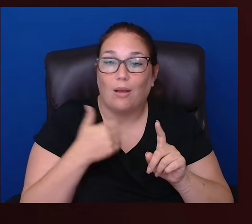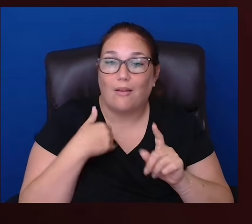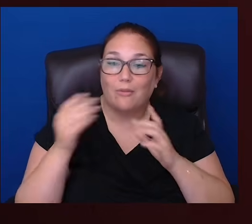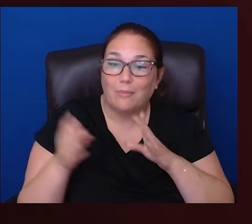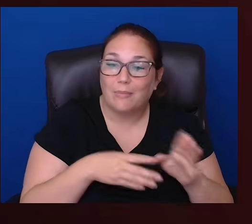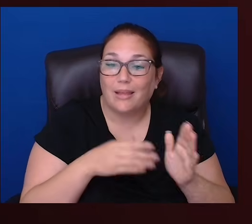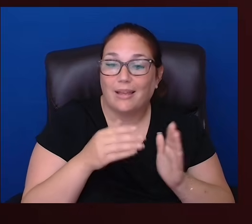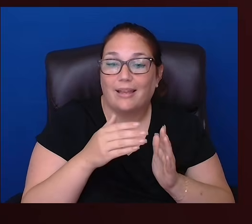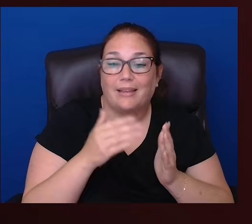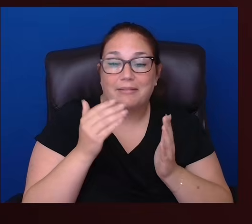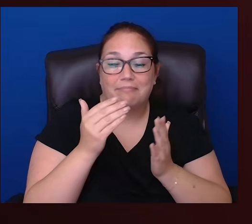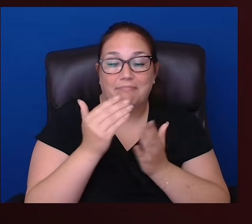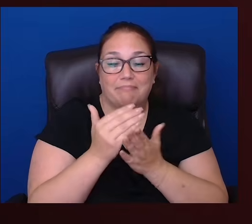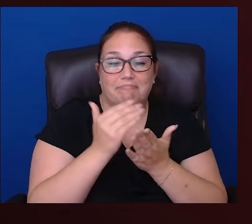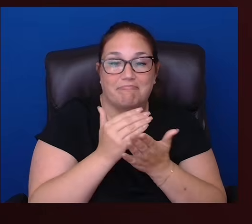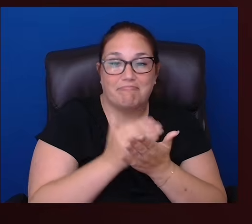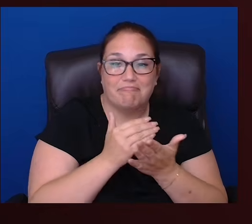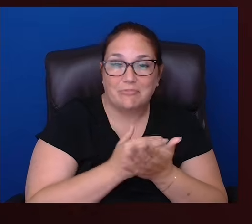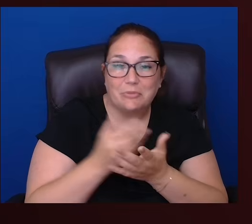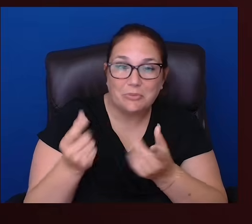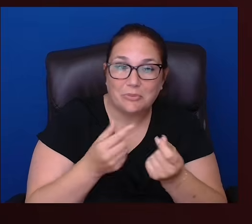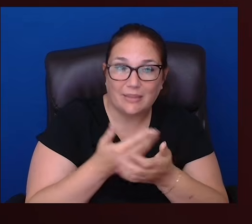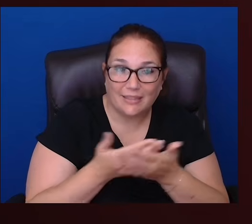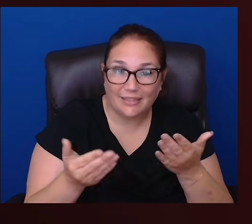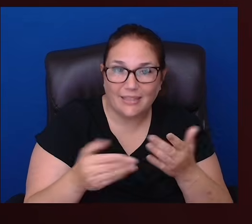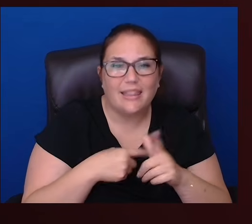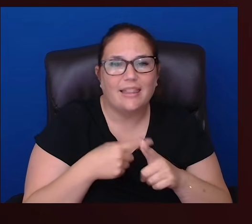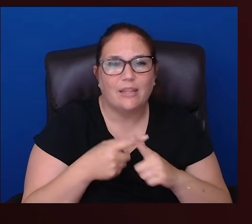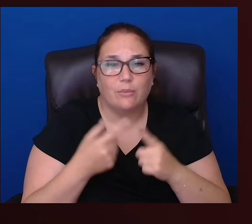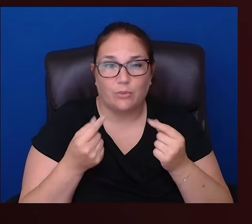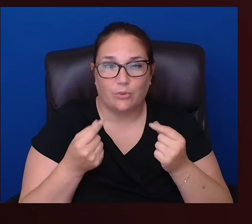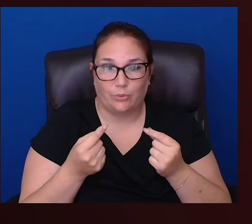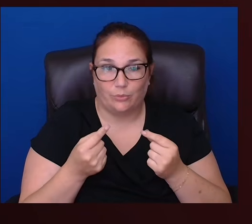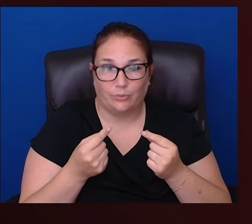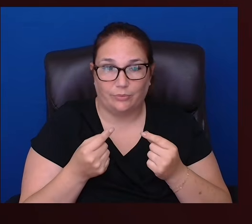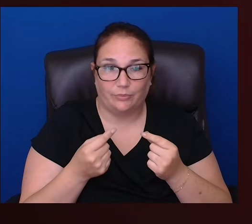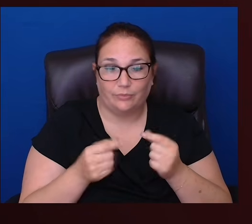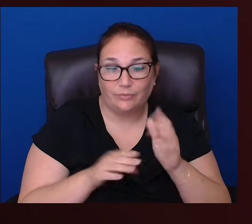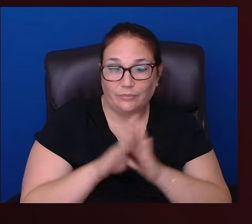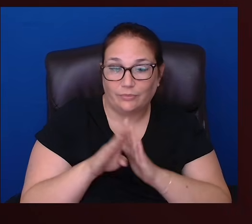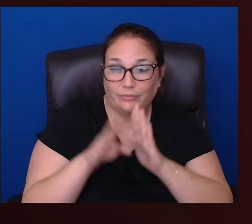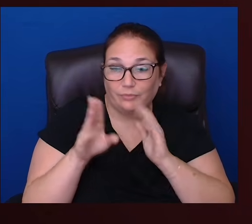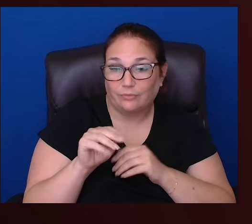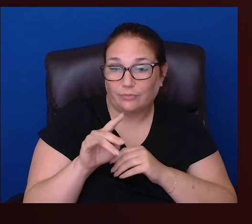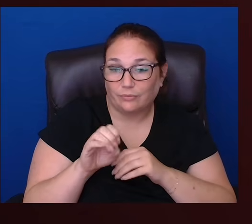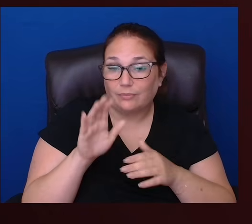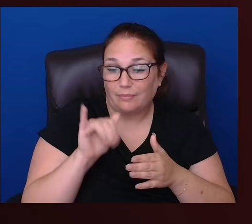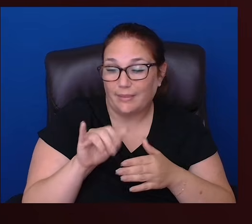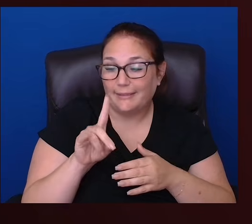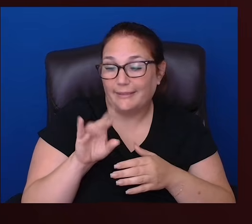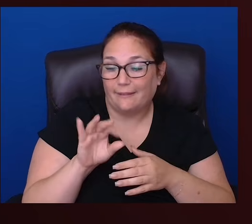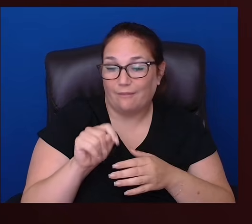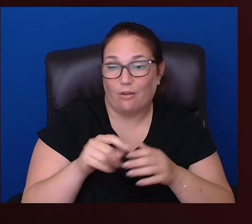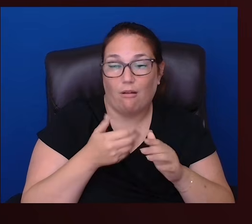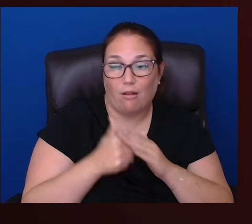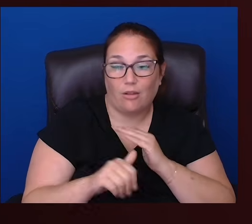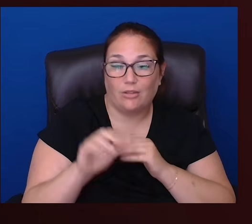It's going to go out and do its thing, but then what I'm going to do is -- in developer mode by default Aspire lights up this dashboard,